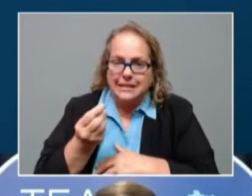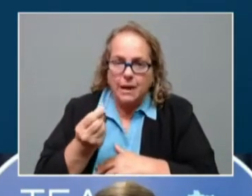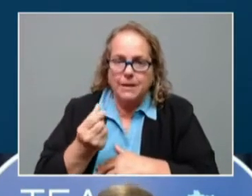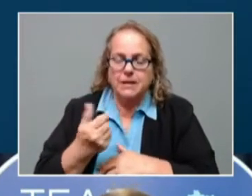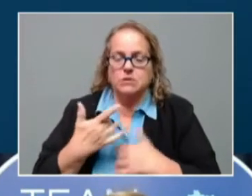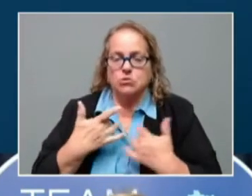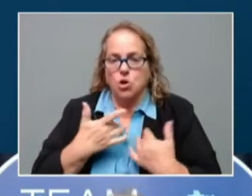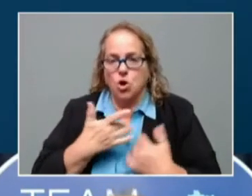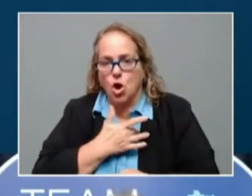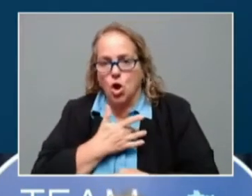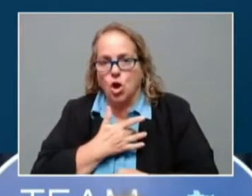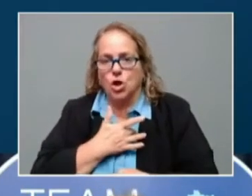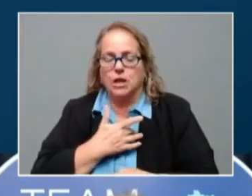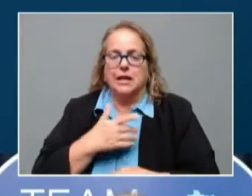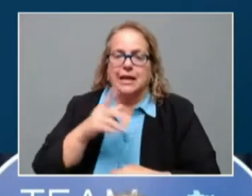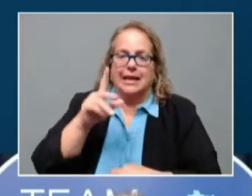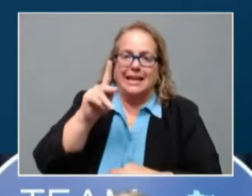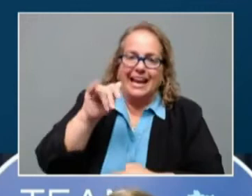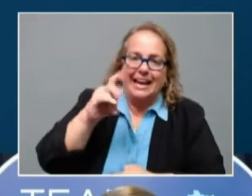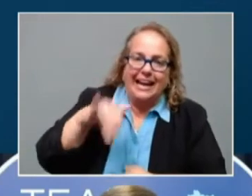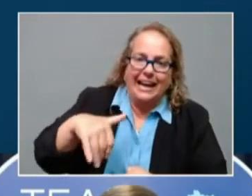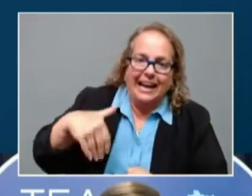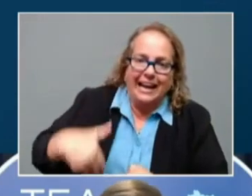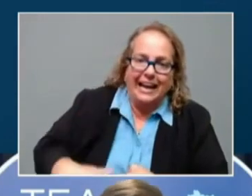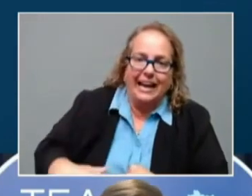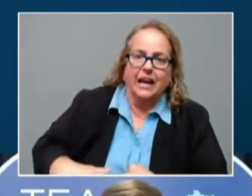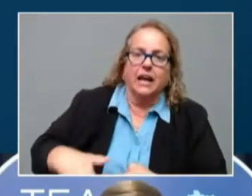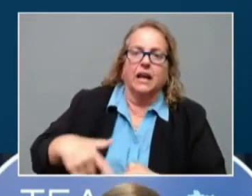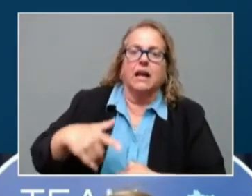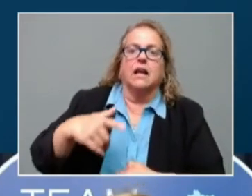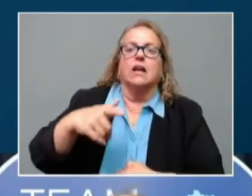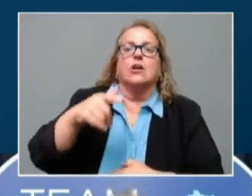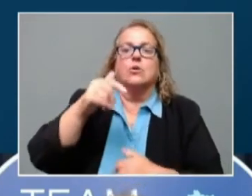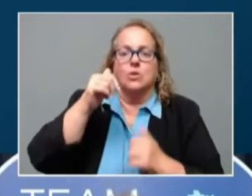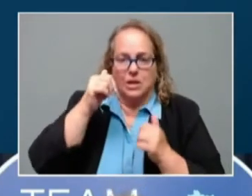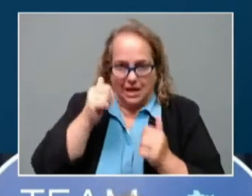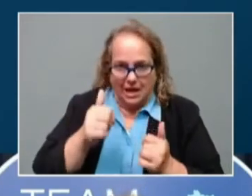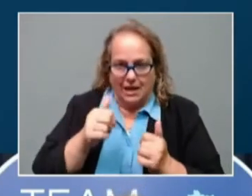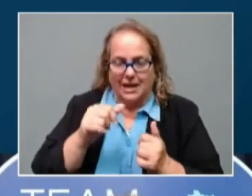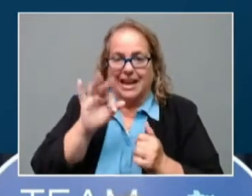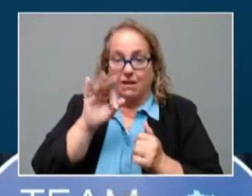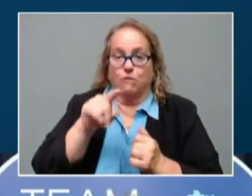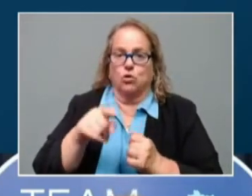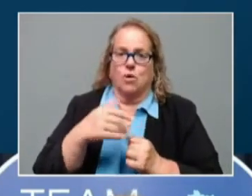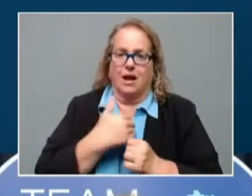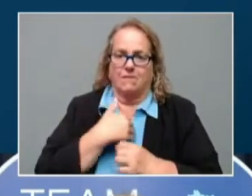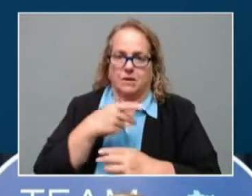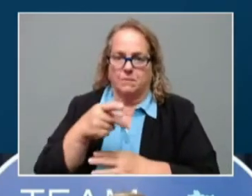disease, you will be eligible only if you got Pfizer. And then if you have a